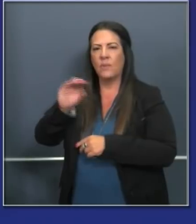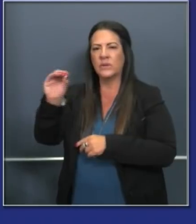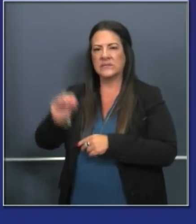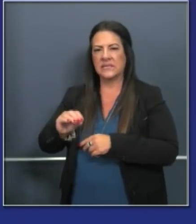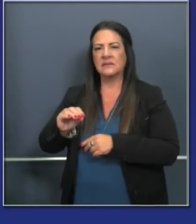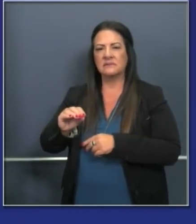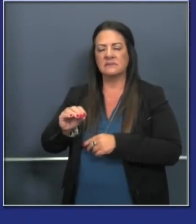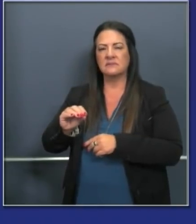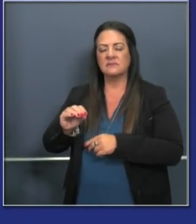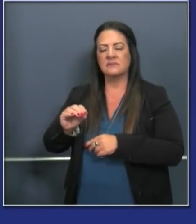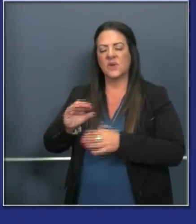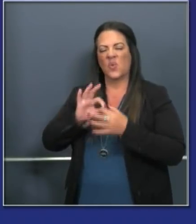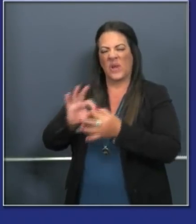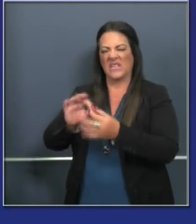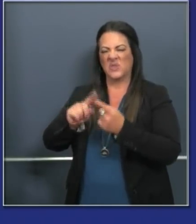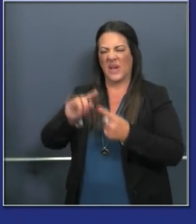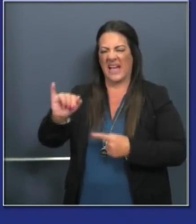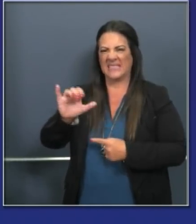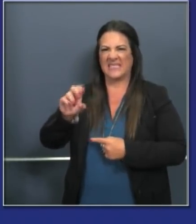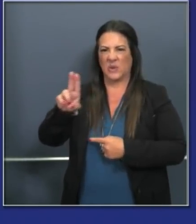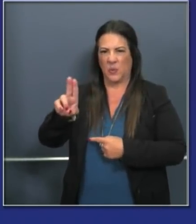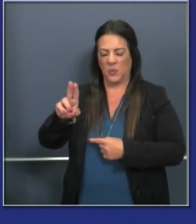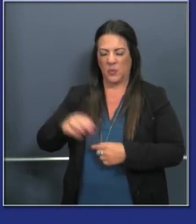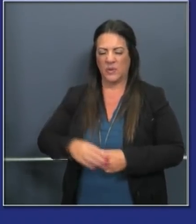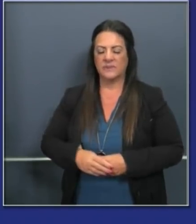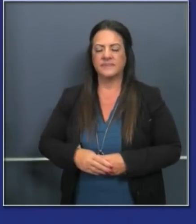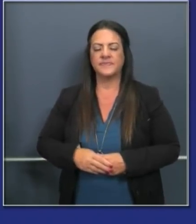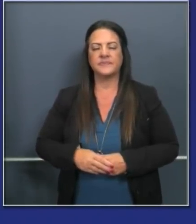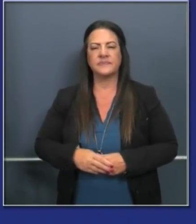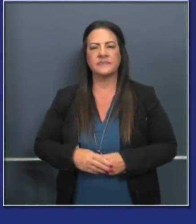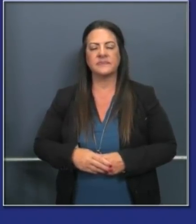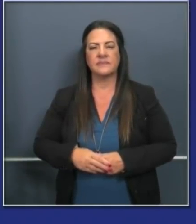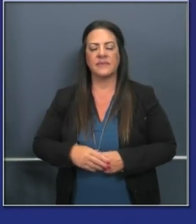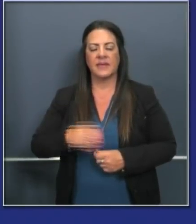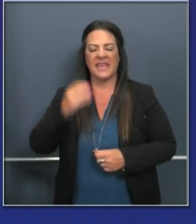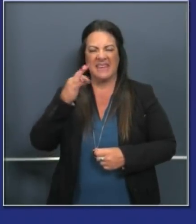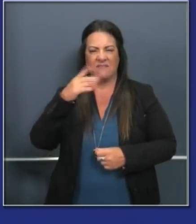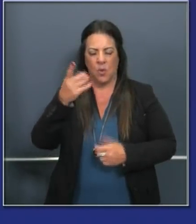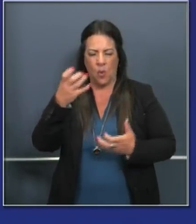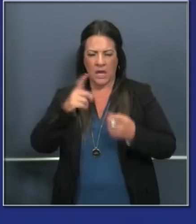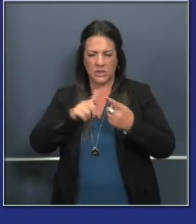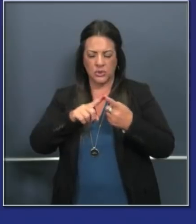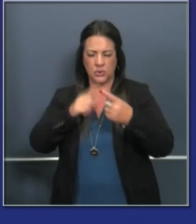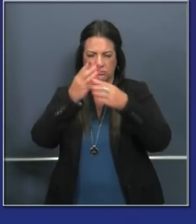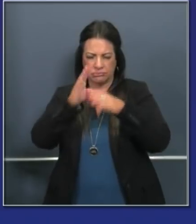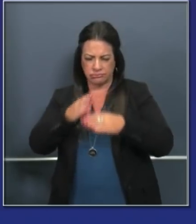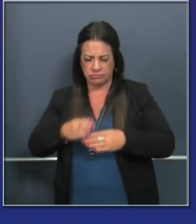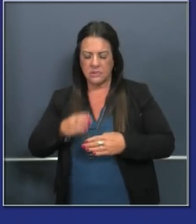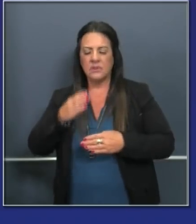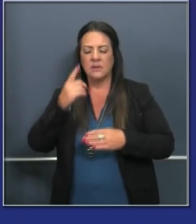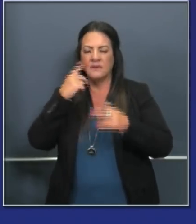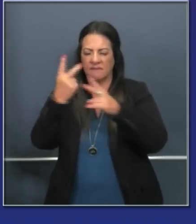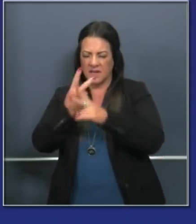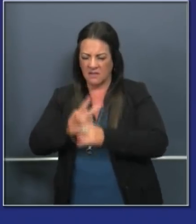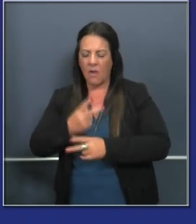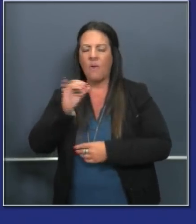PERCENT ON THE HOSPITALIZATIONS OF CAPACITY ABOUT 34%. AS IT RELATES TO